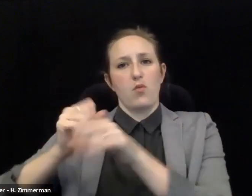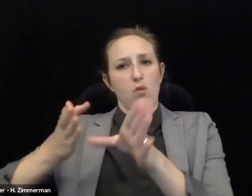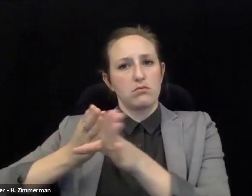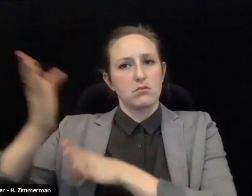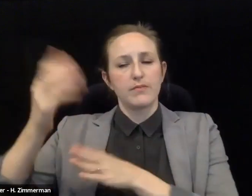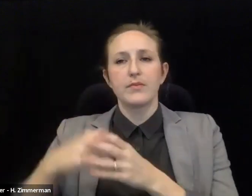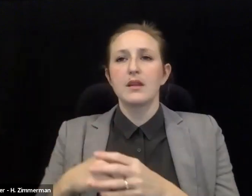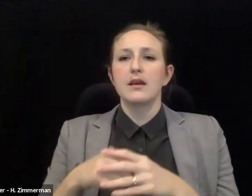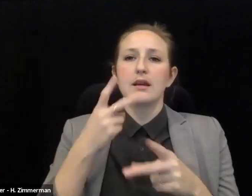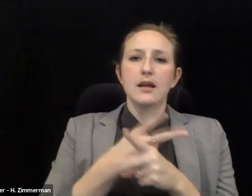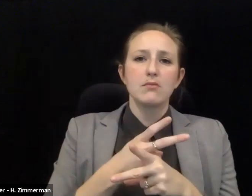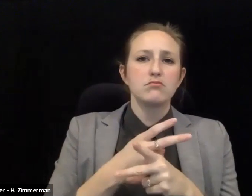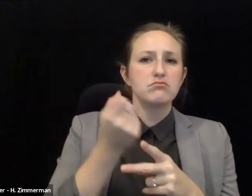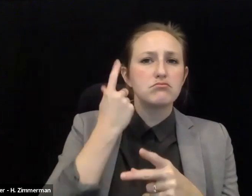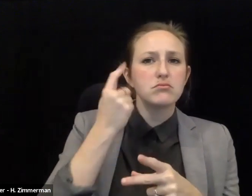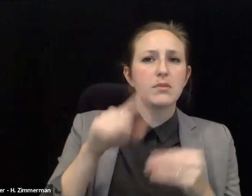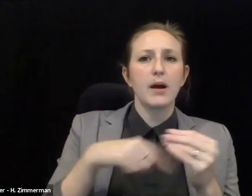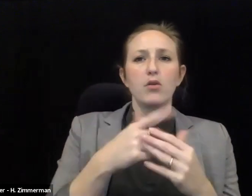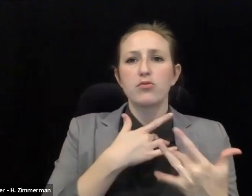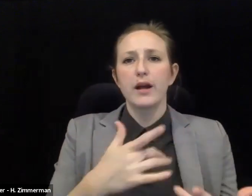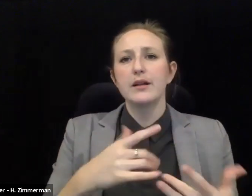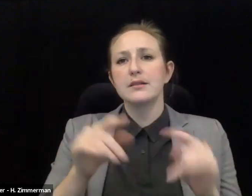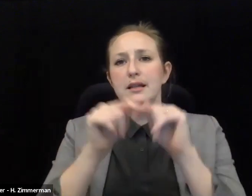and resources that have been provided. And this